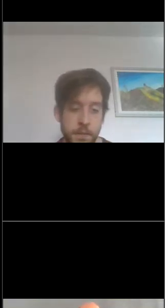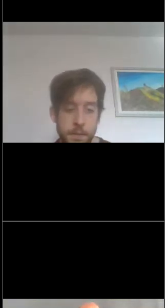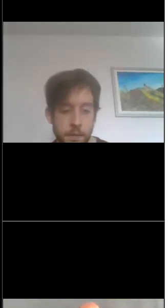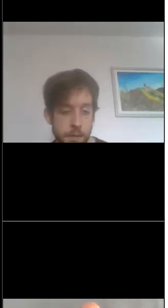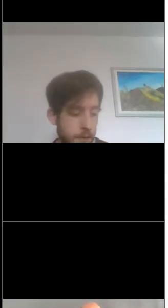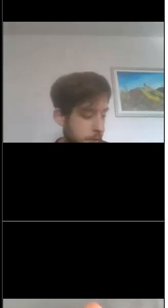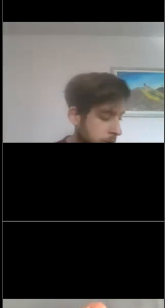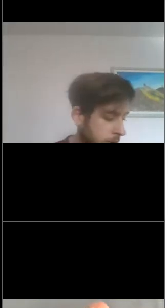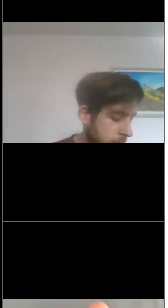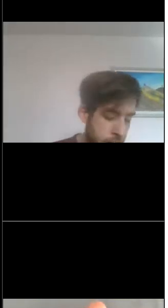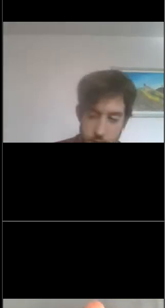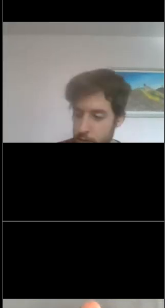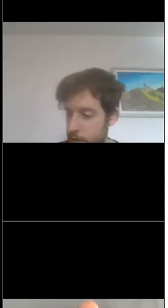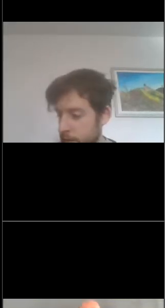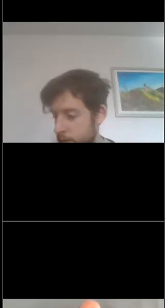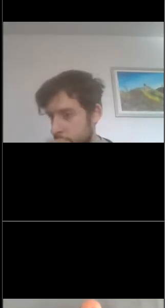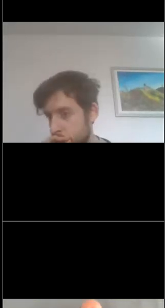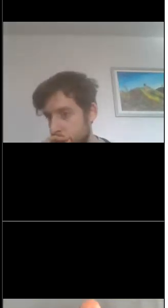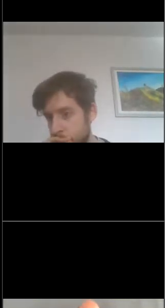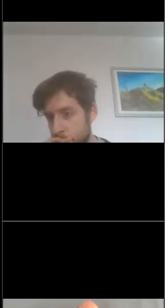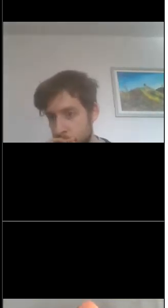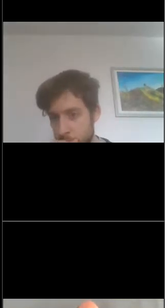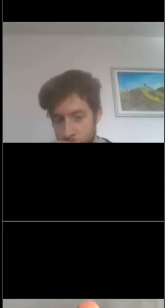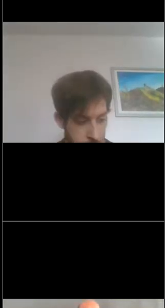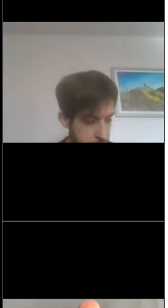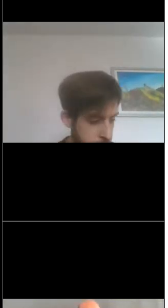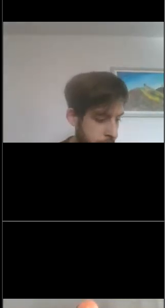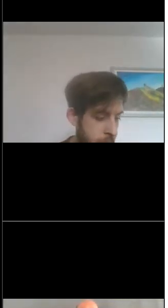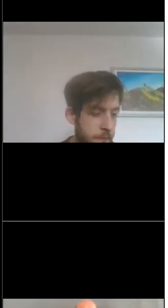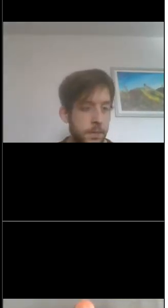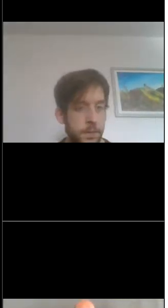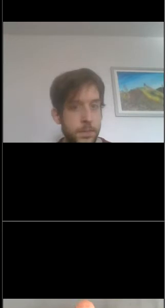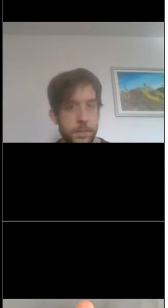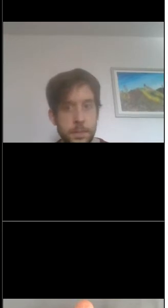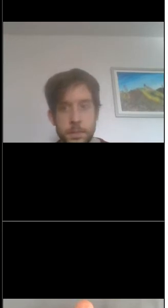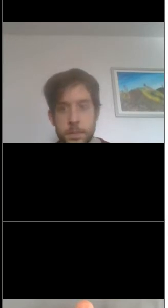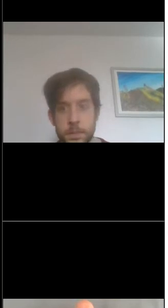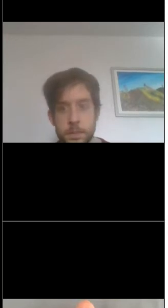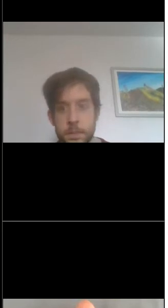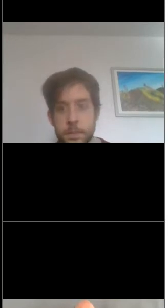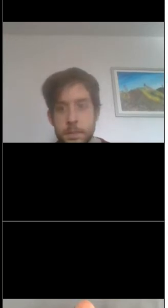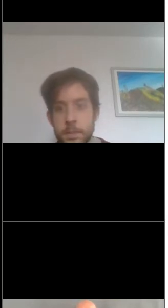One thing is the ability to meet the extra costs for women.